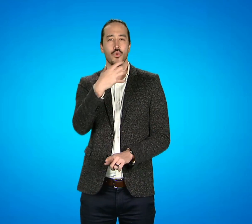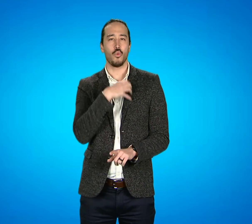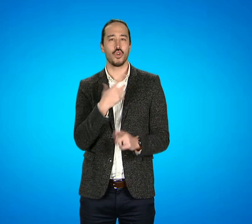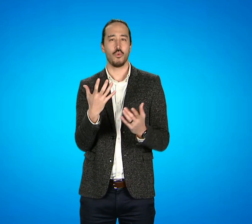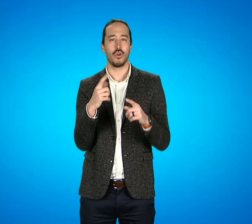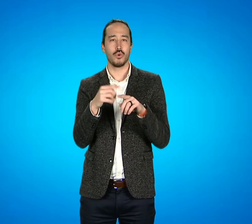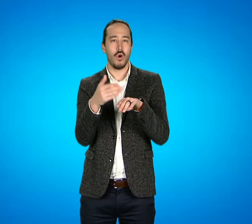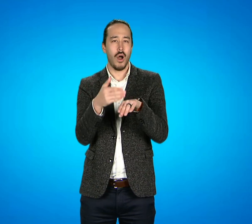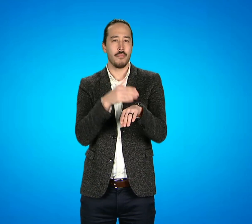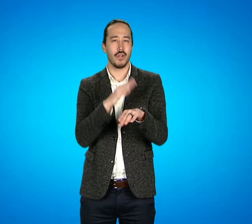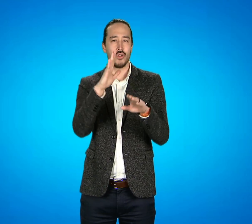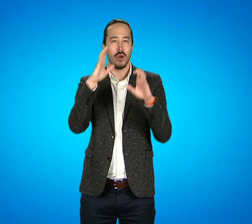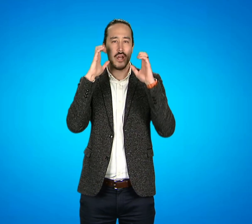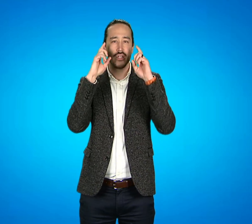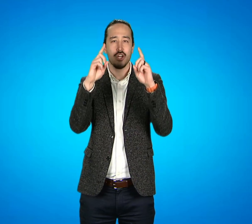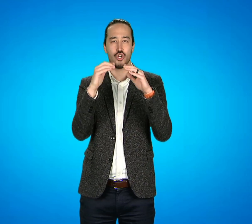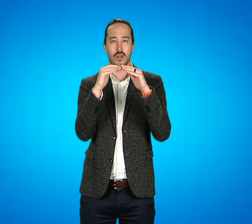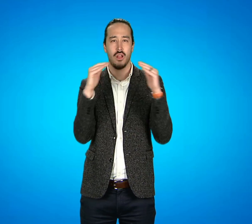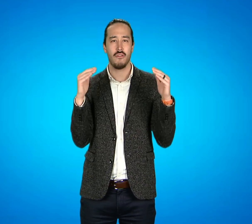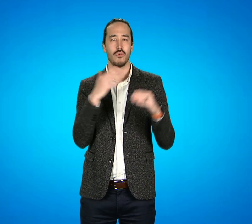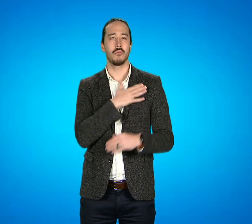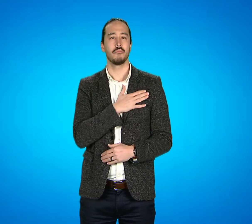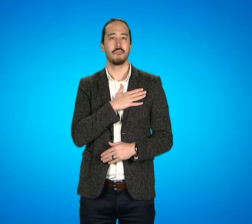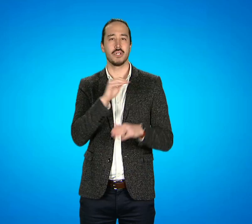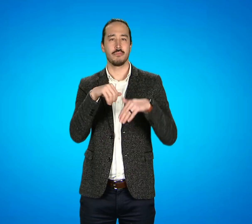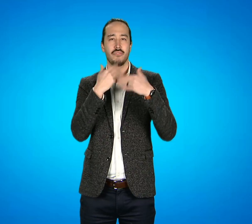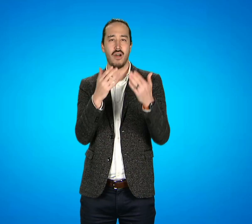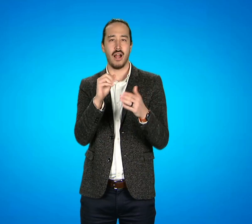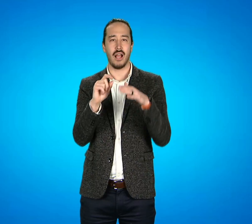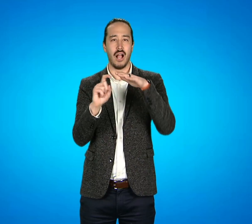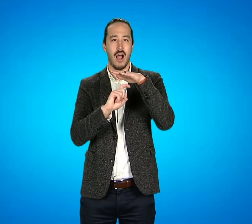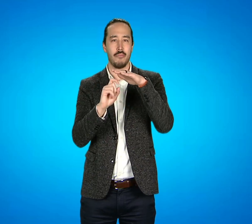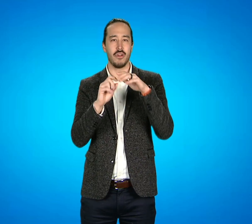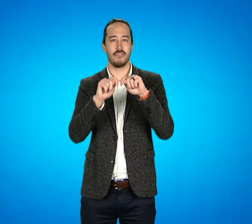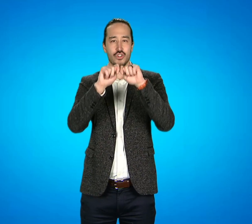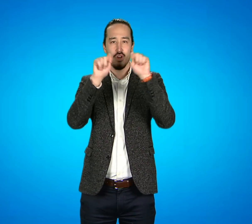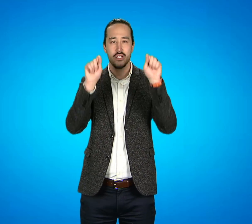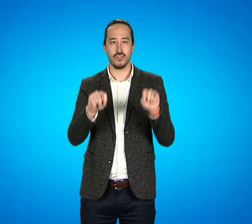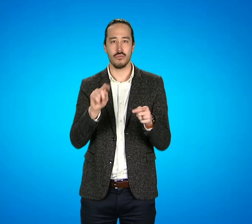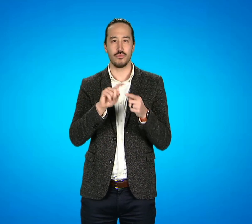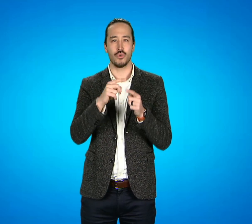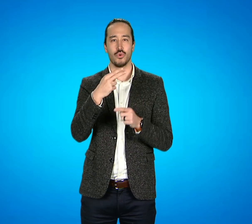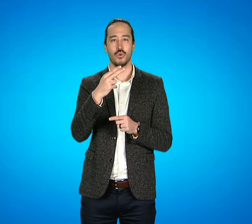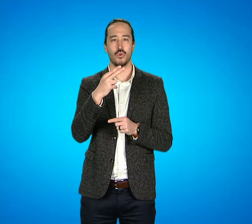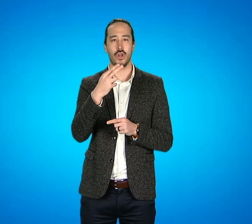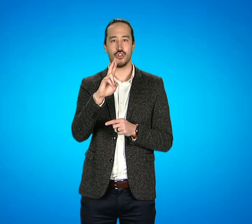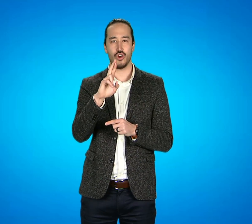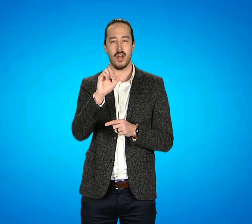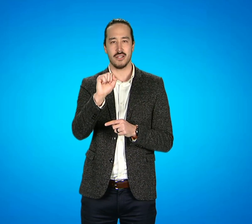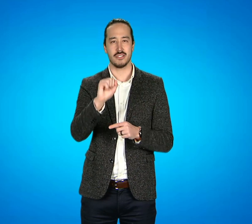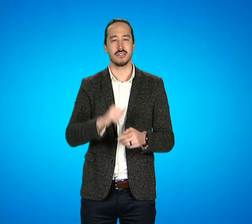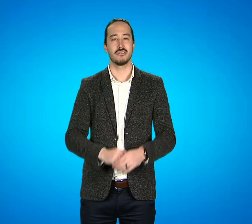If you wish to update the educational level, please provide a copy of the transcript to Human Resources Services.